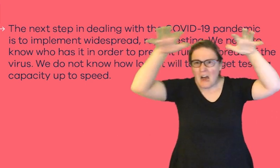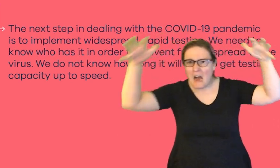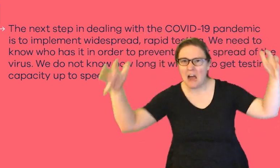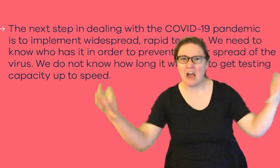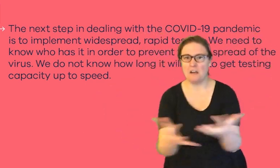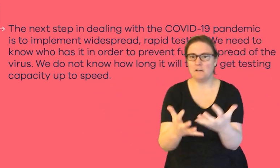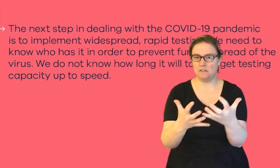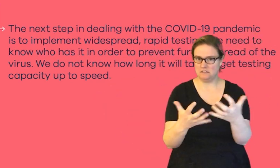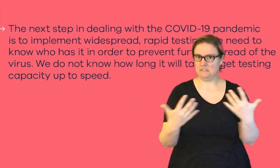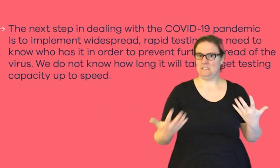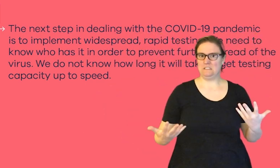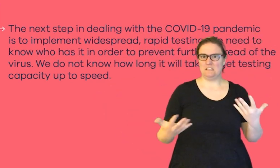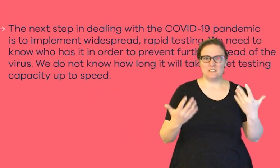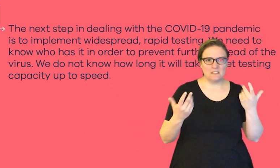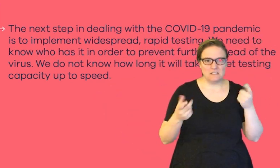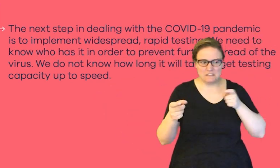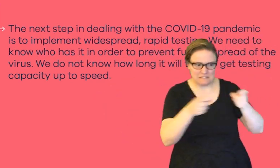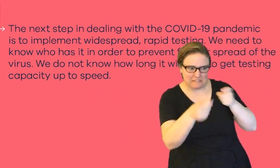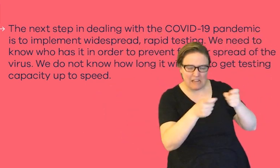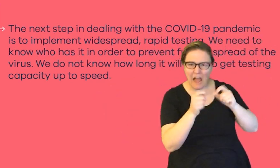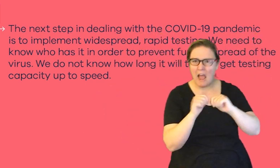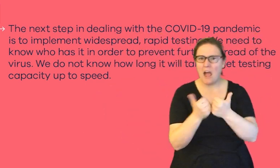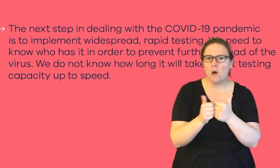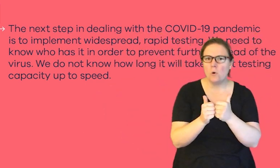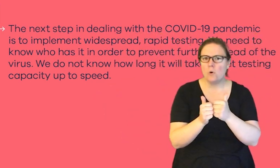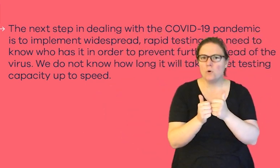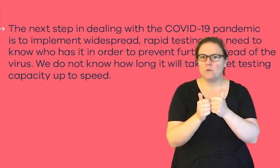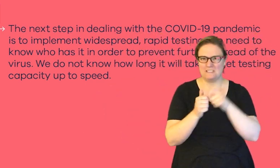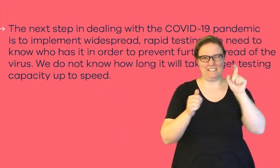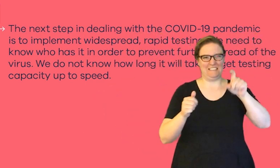The next step in dealing with COVID-19 pandemic